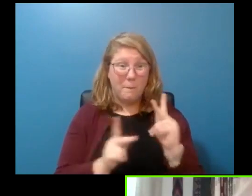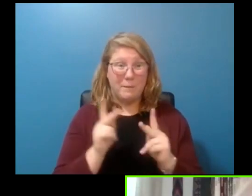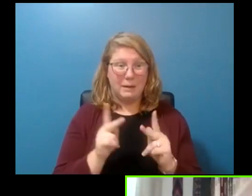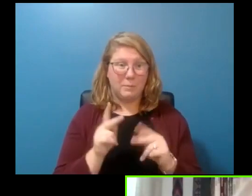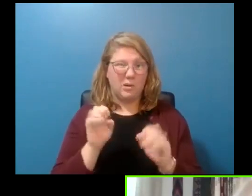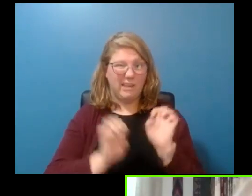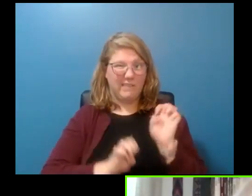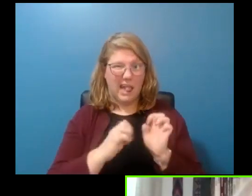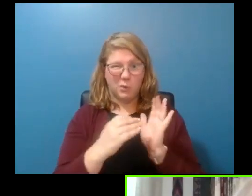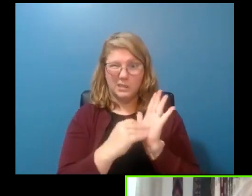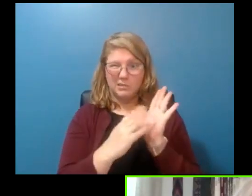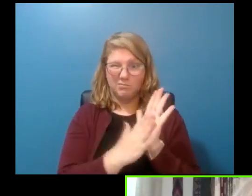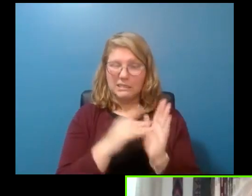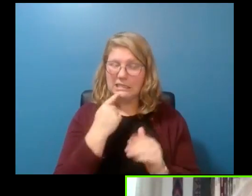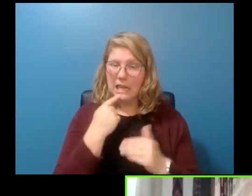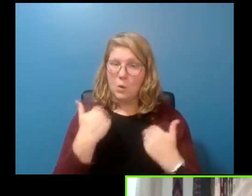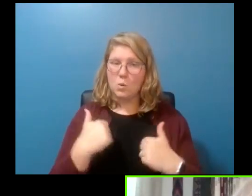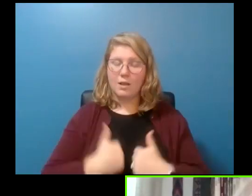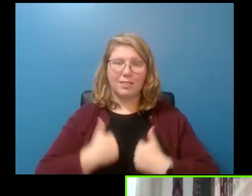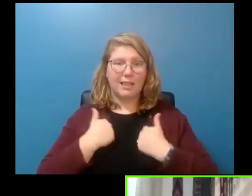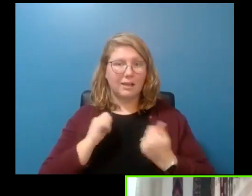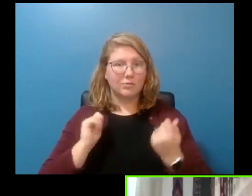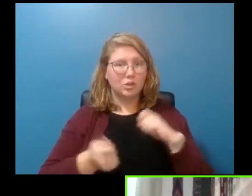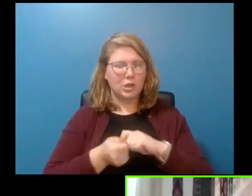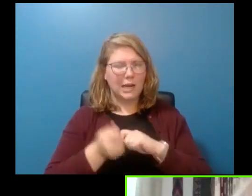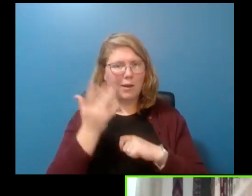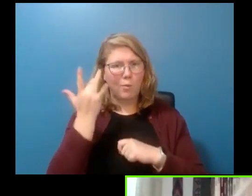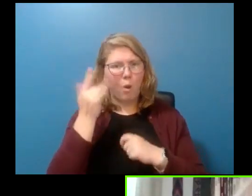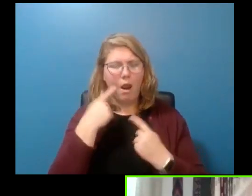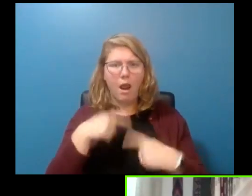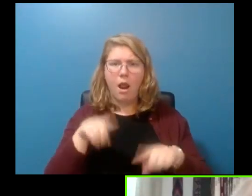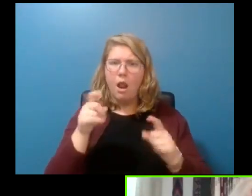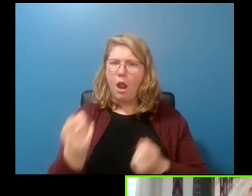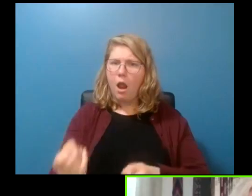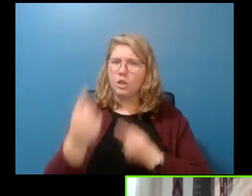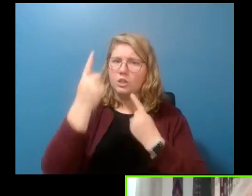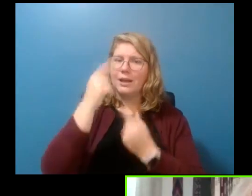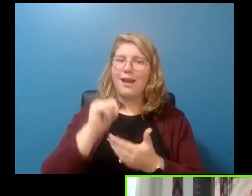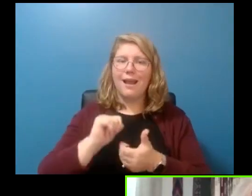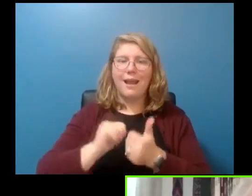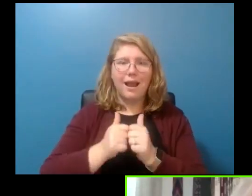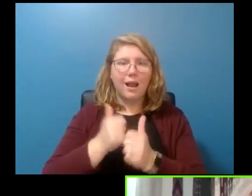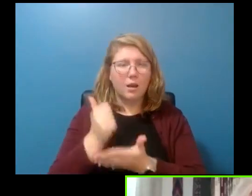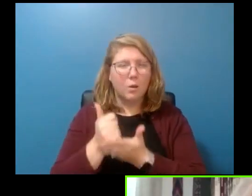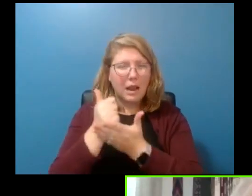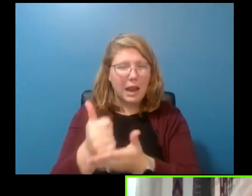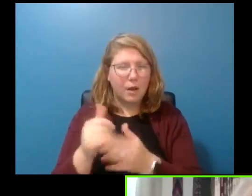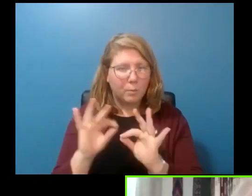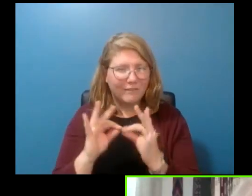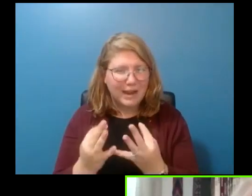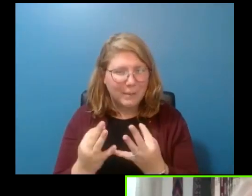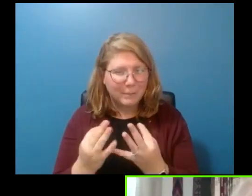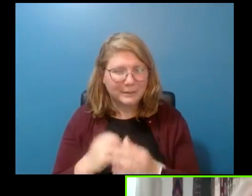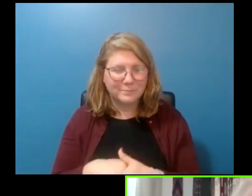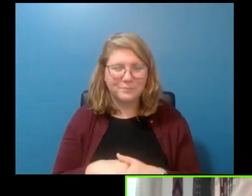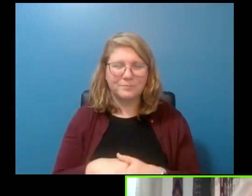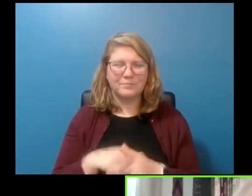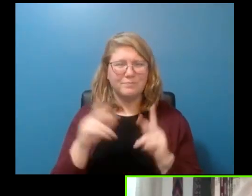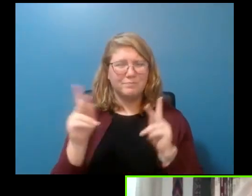they don't have money, without proving that they can't work. And we really want people to work if they can, right? So,